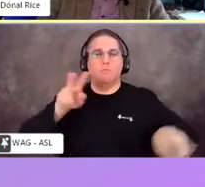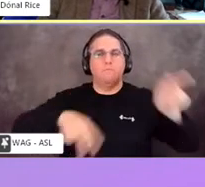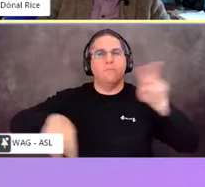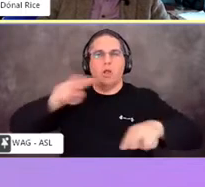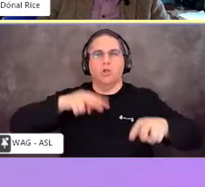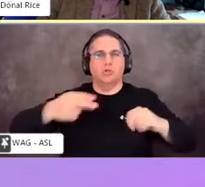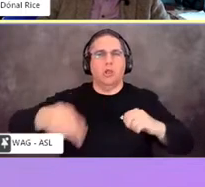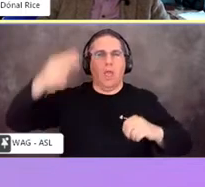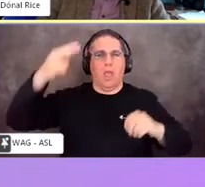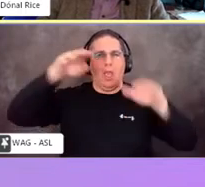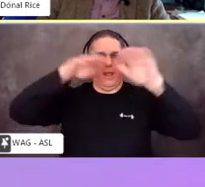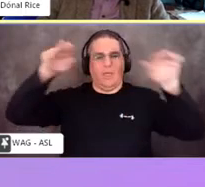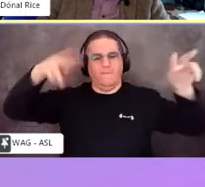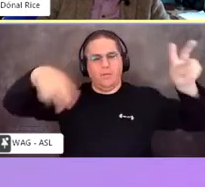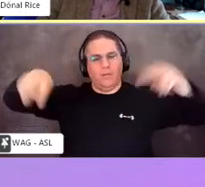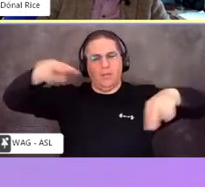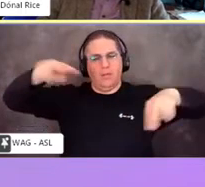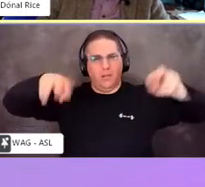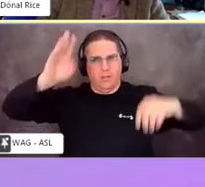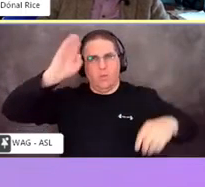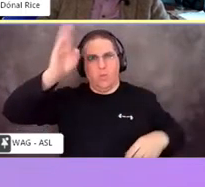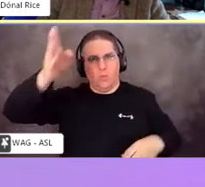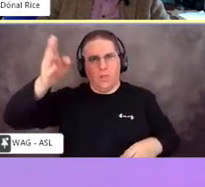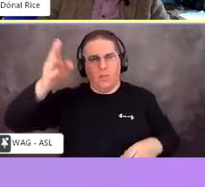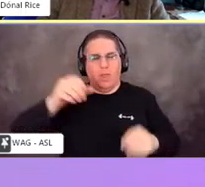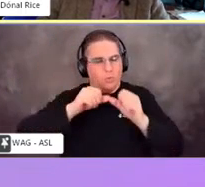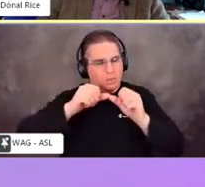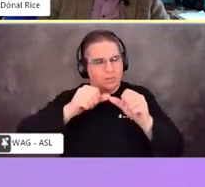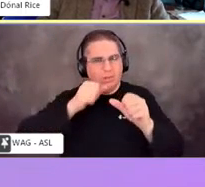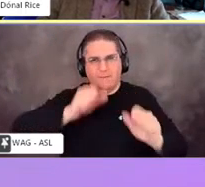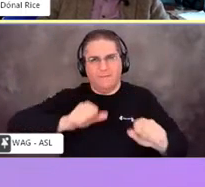incremental steps. In your efforts.